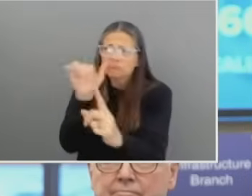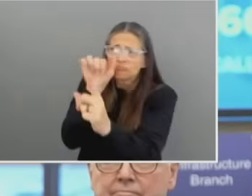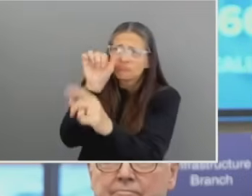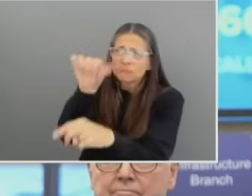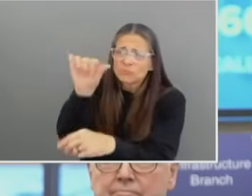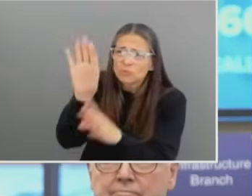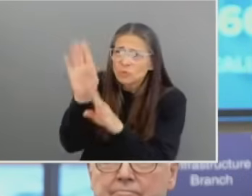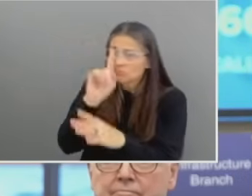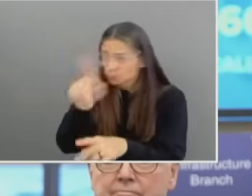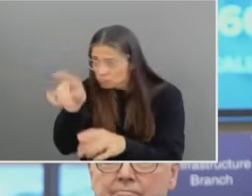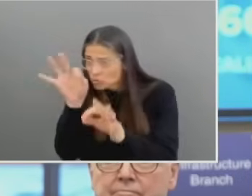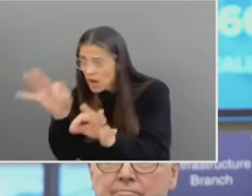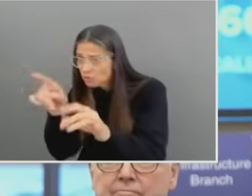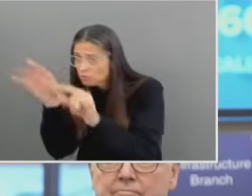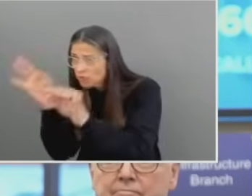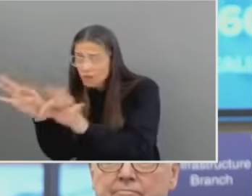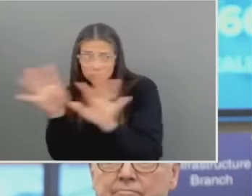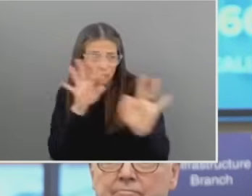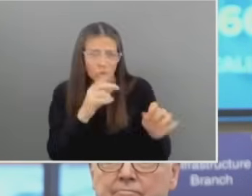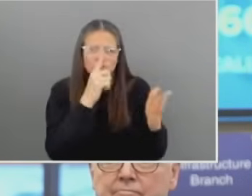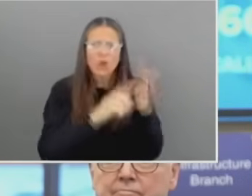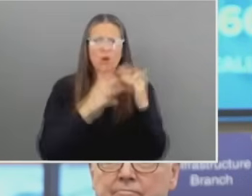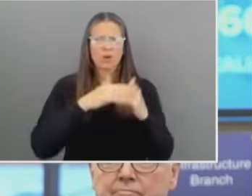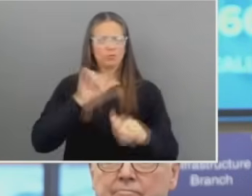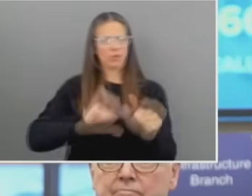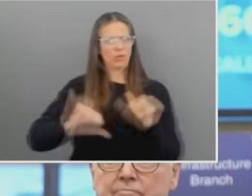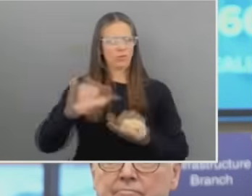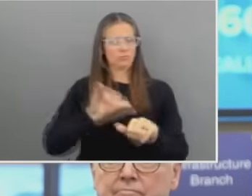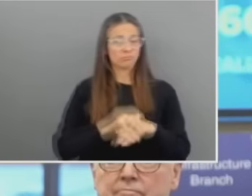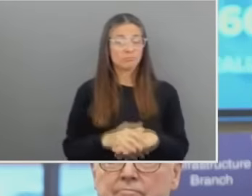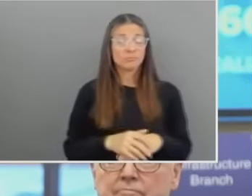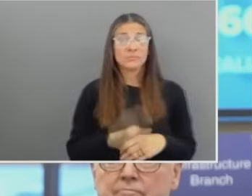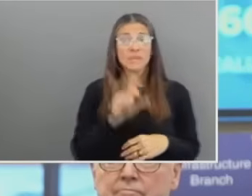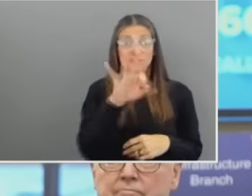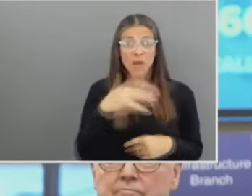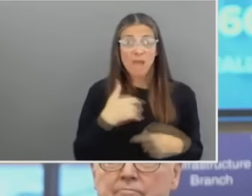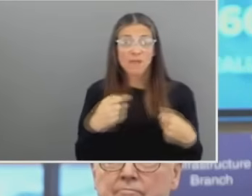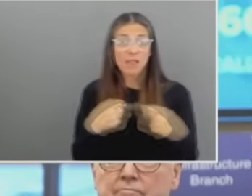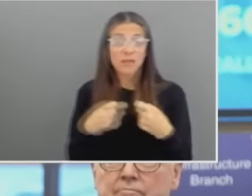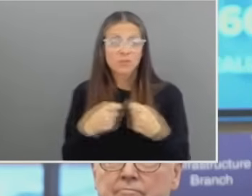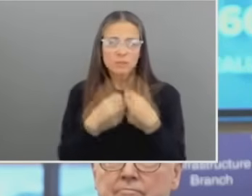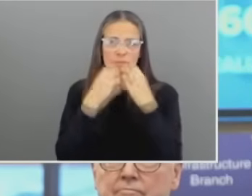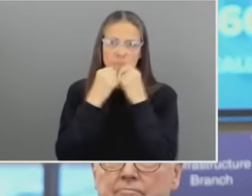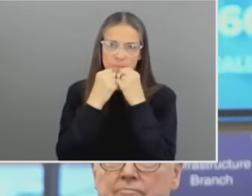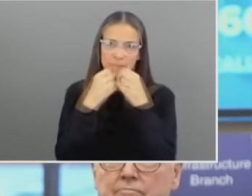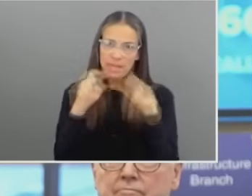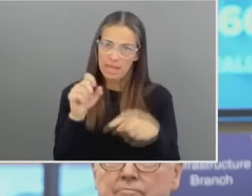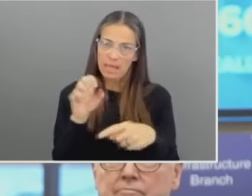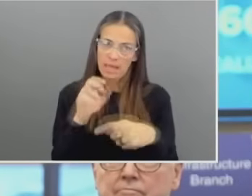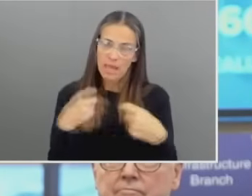ALL IT TAKES IS A PHONE CALL OR KNOCKING ON THEIR DOOR JUST TO SEE IF THEY’RE ALL RIGHT. MAKE SURE TO CONSERVE ENERGY.